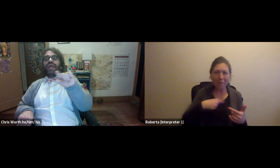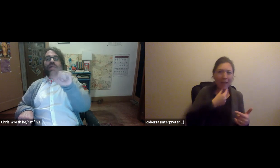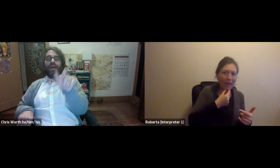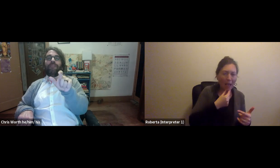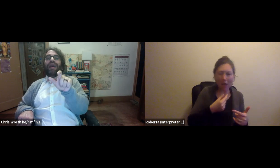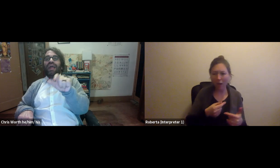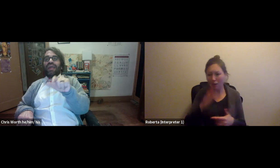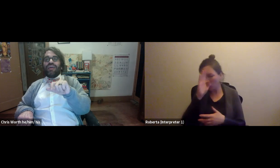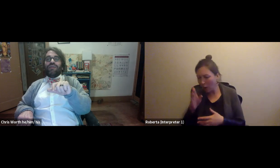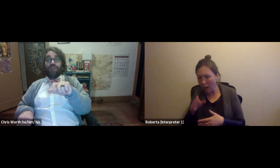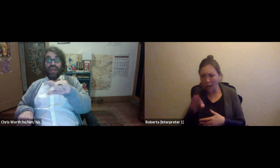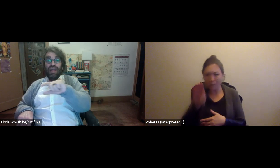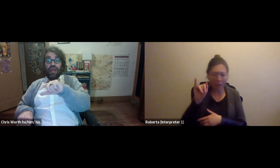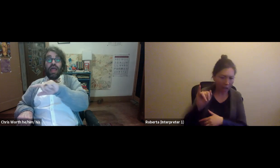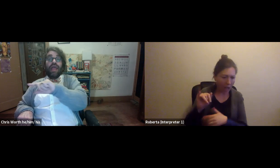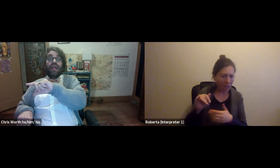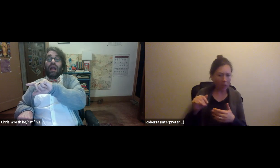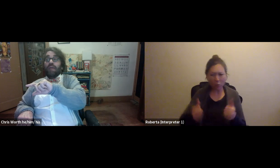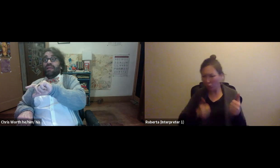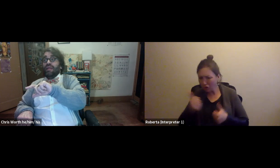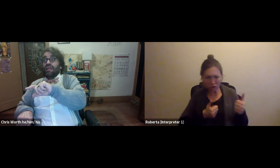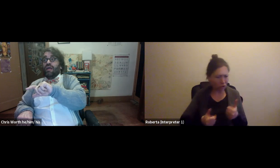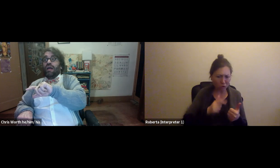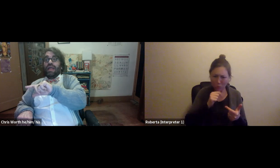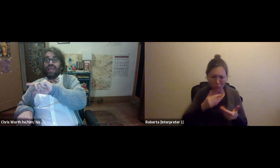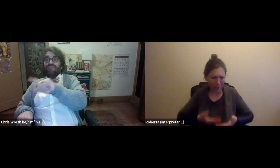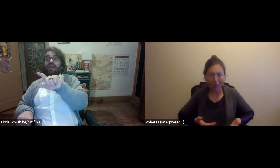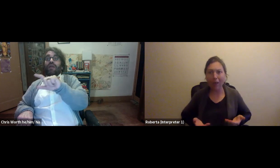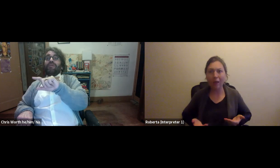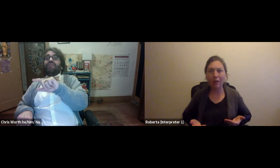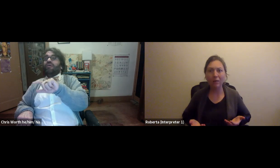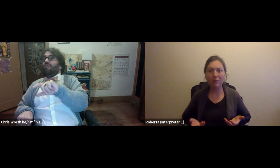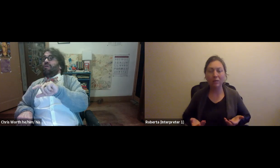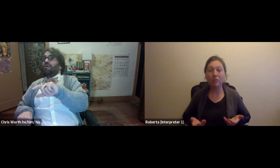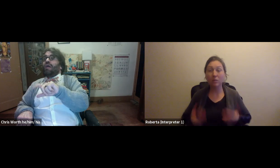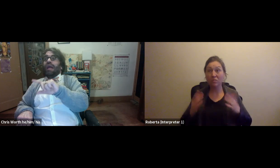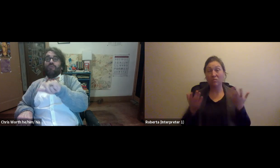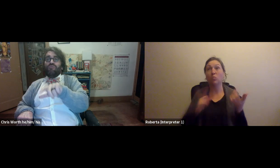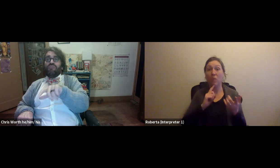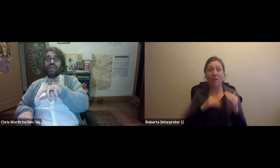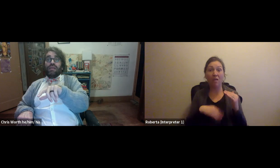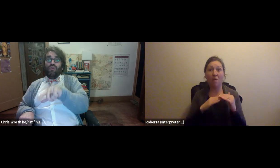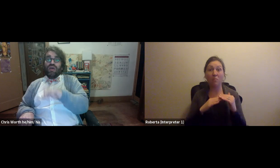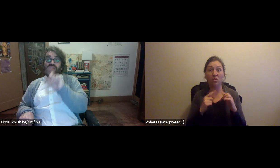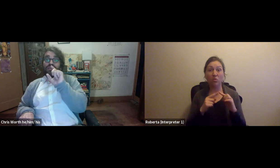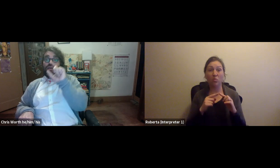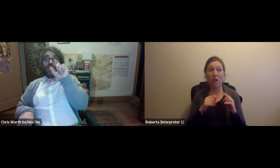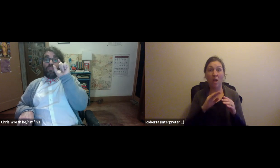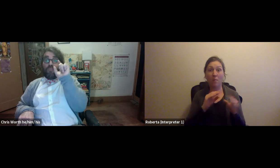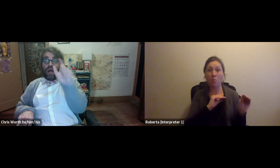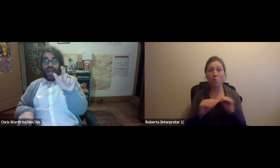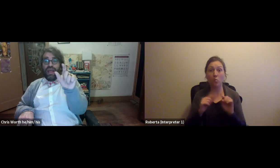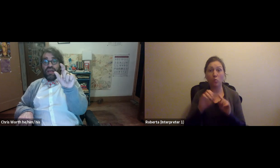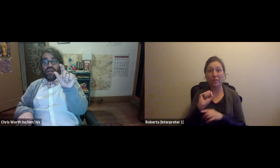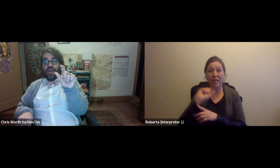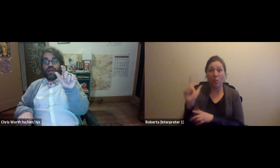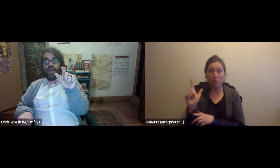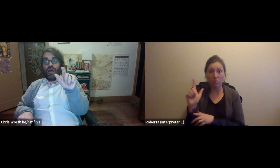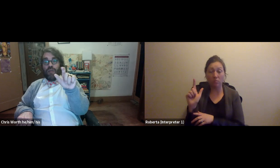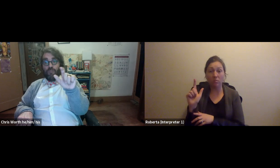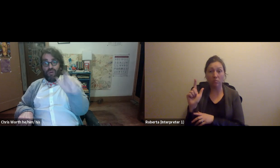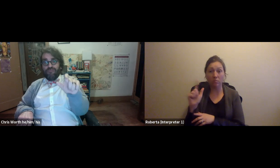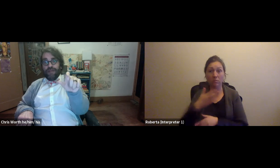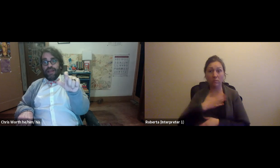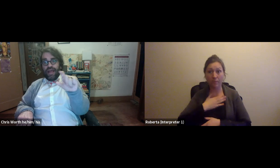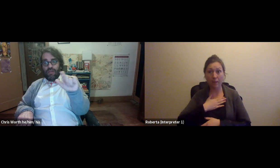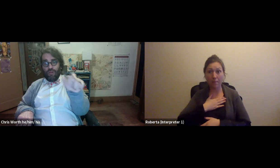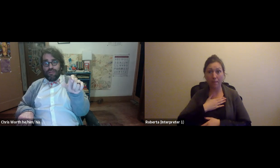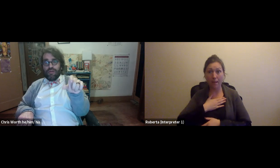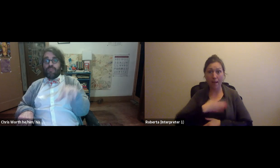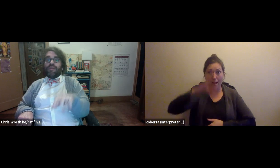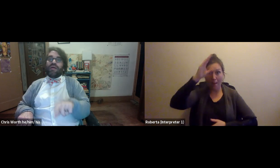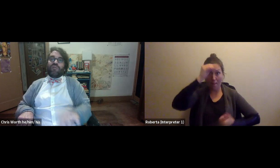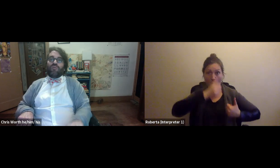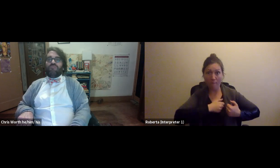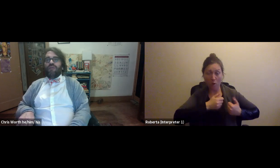am I bi?" Right? And even up until I moved to St. Louis, my boyfriend, I had a long term boyfriend